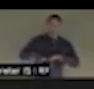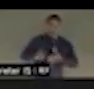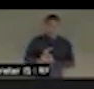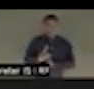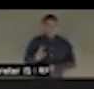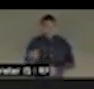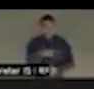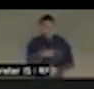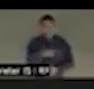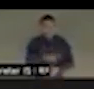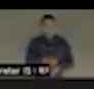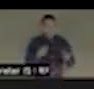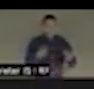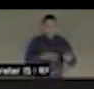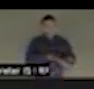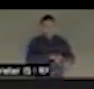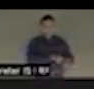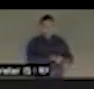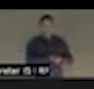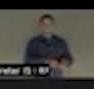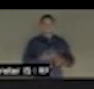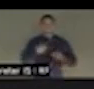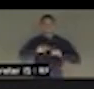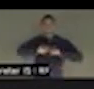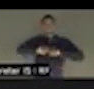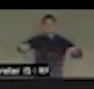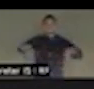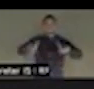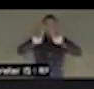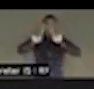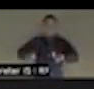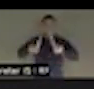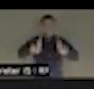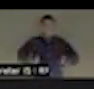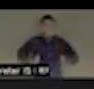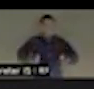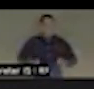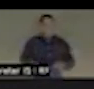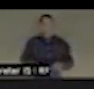And here I would like to thank everybody who participated and helped us to find